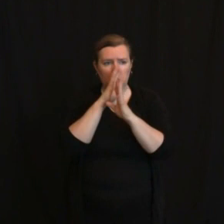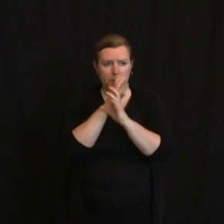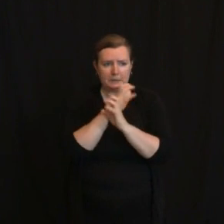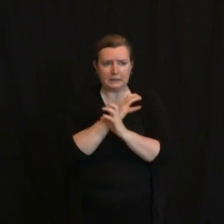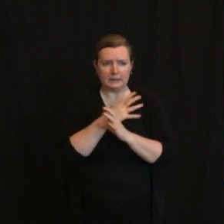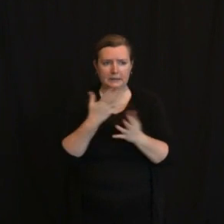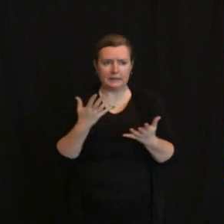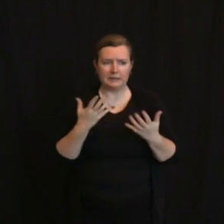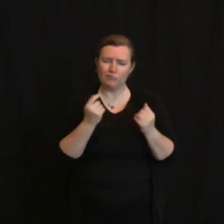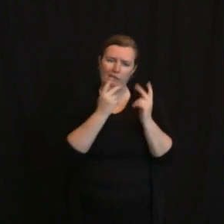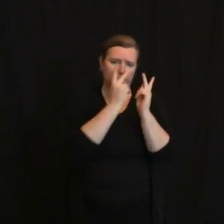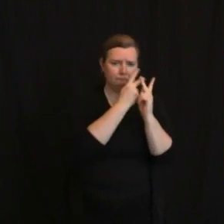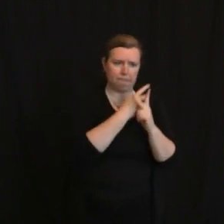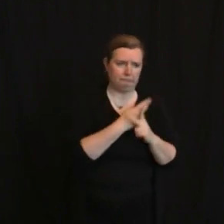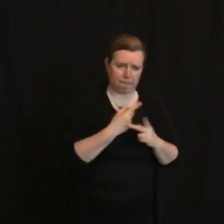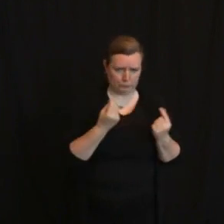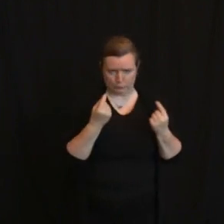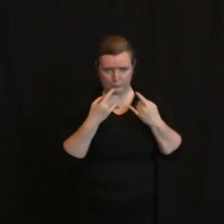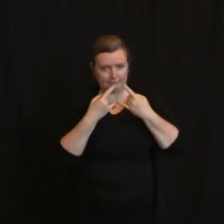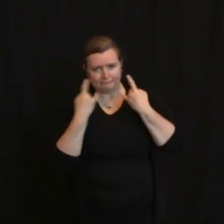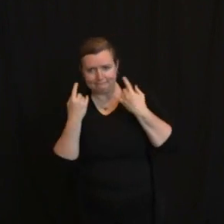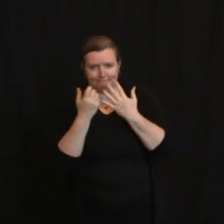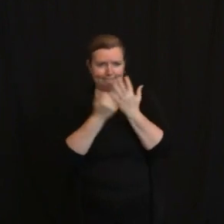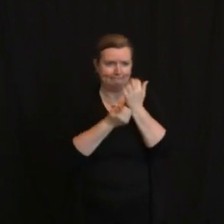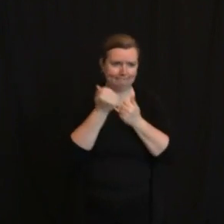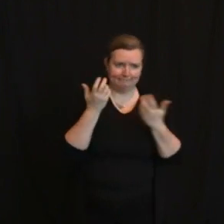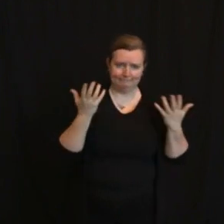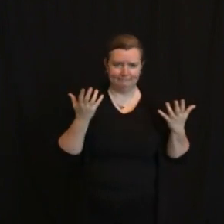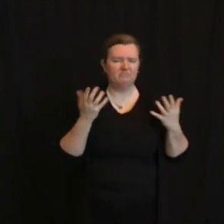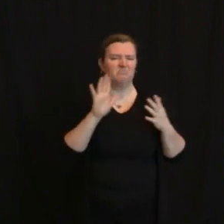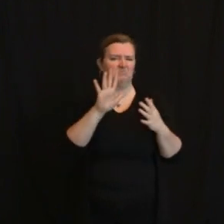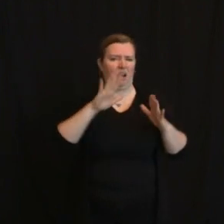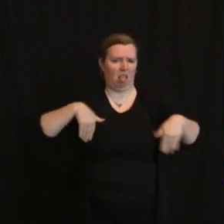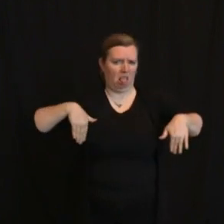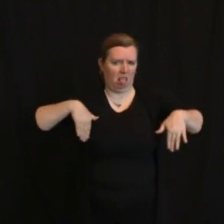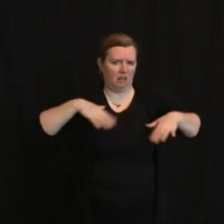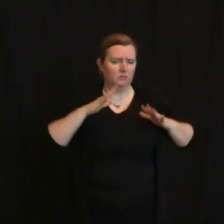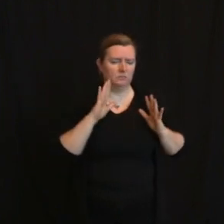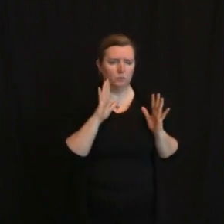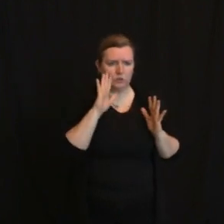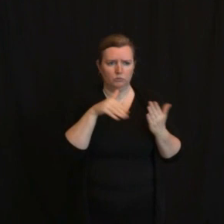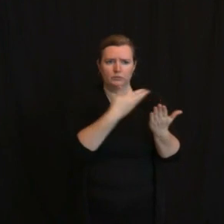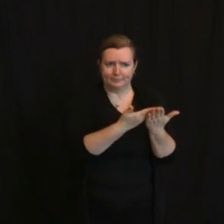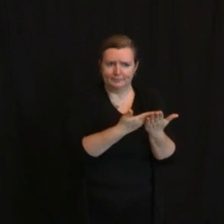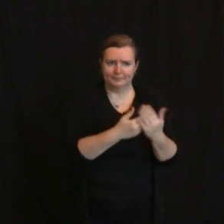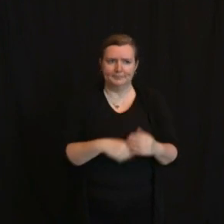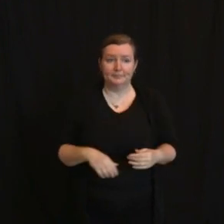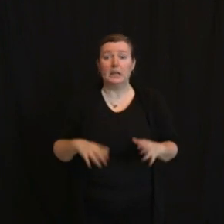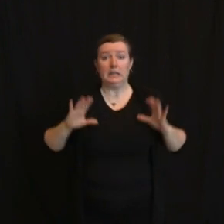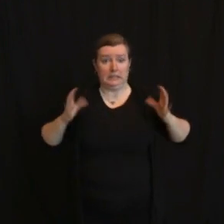I THINK BARBERSHOPS, NAIL SALONS, TATTOO PARLORS, THANKS FOR THE SHOUT OUT, THAT IS MORE COMPLICATED. I DON'T HAVE A GOOD ANSWER ON